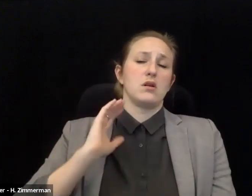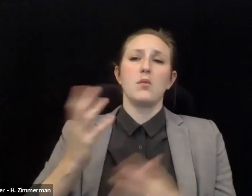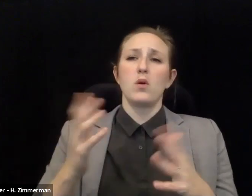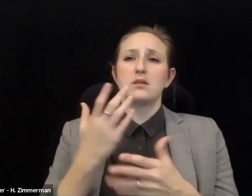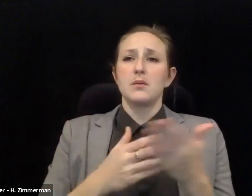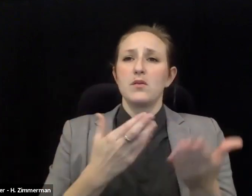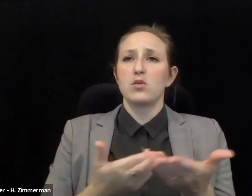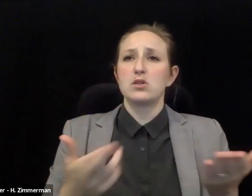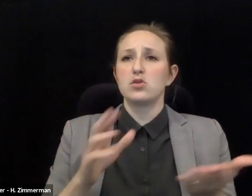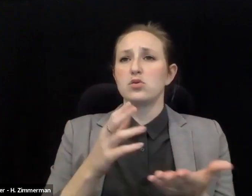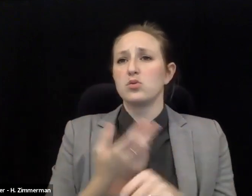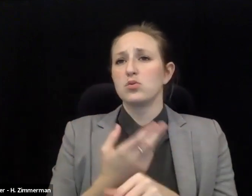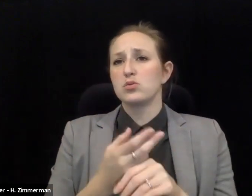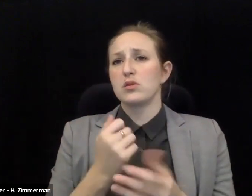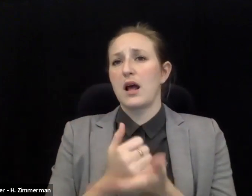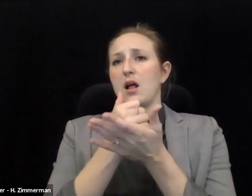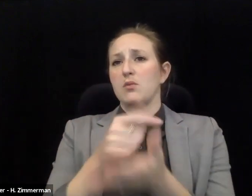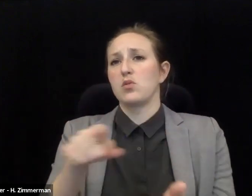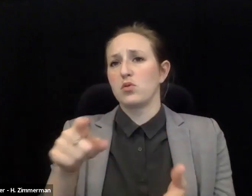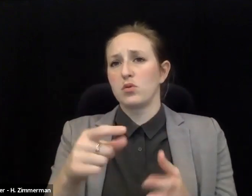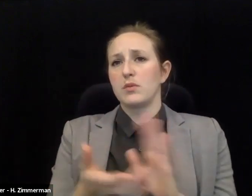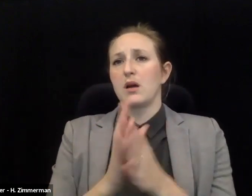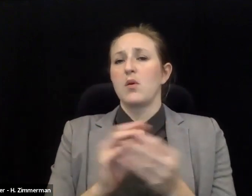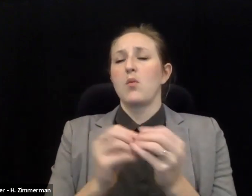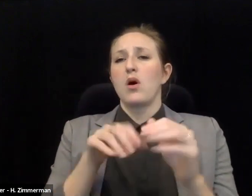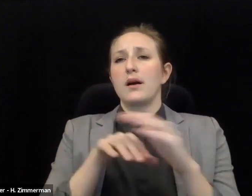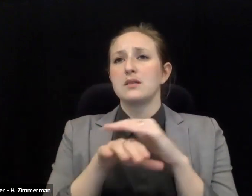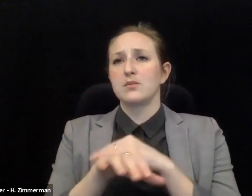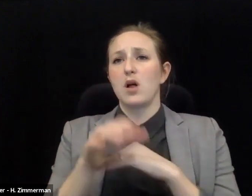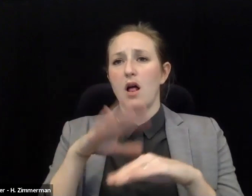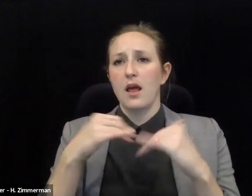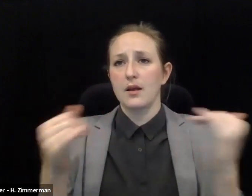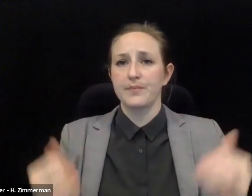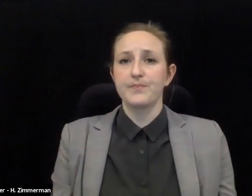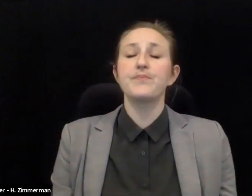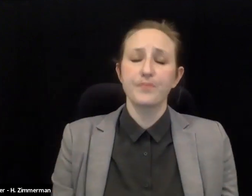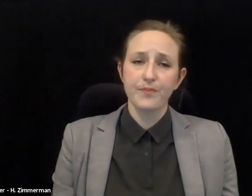order to figure out how to be more accessible. Lisa (she/her), World Learning: The relationship